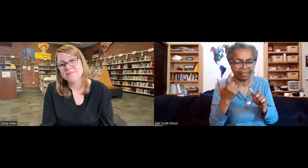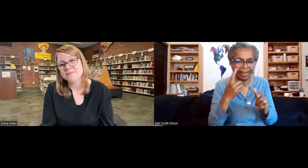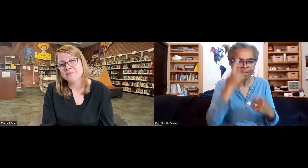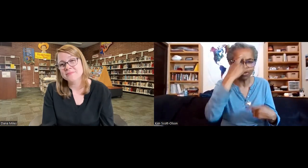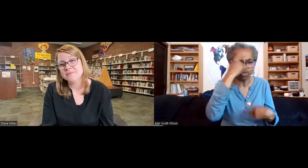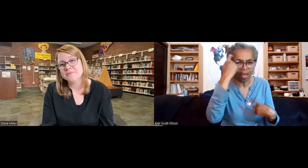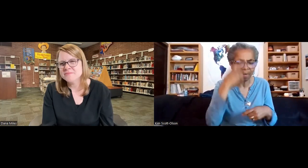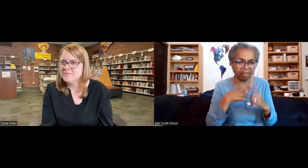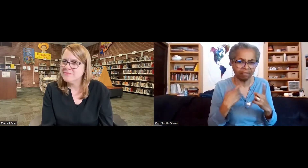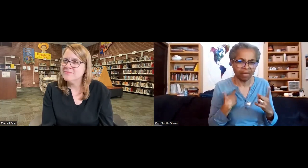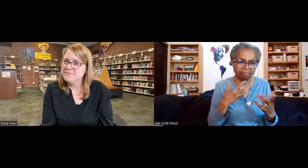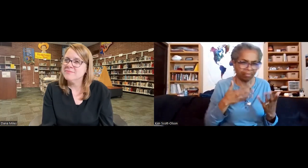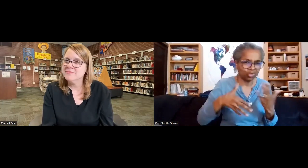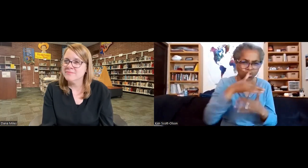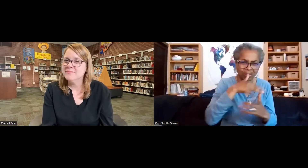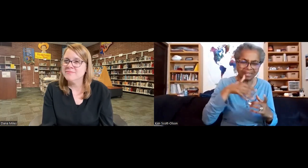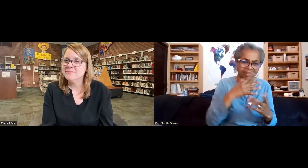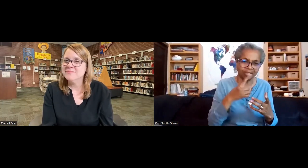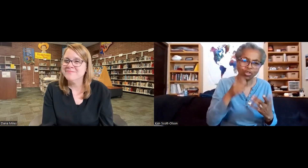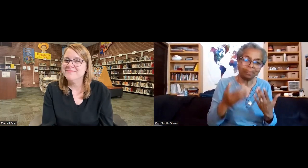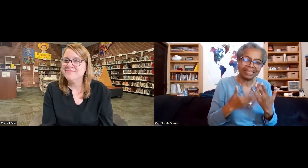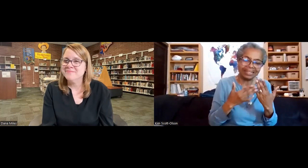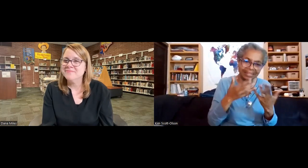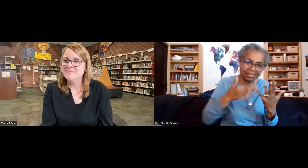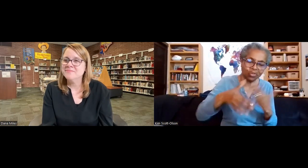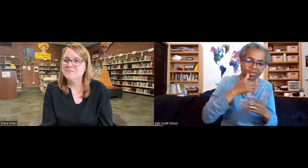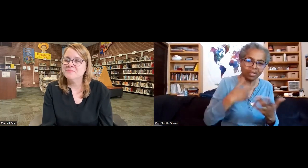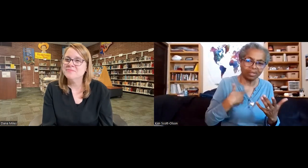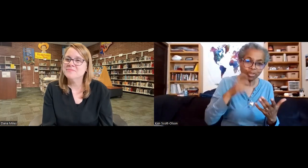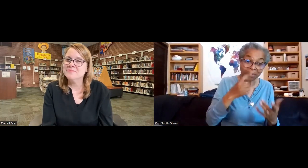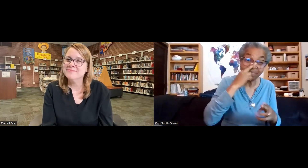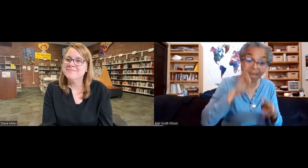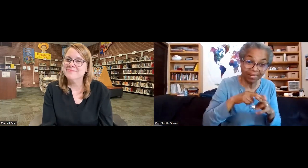let’s get rid of this trauma in favor of easy, fun socialization.